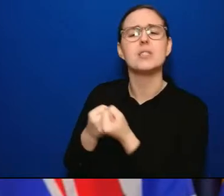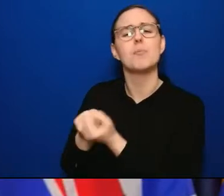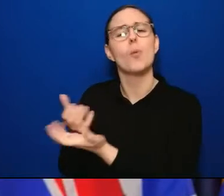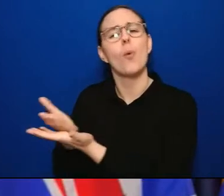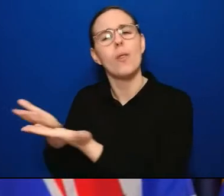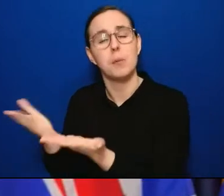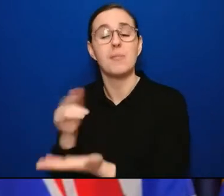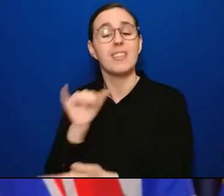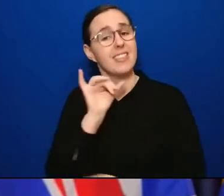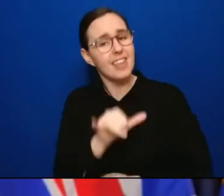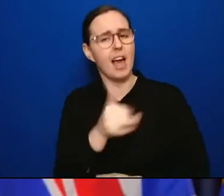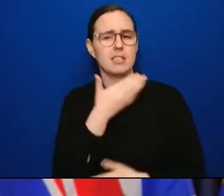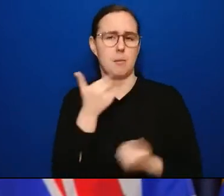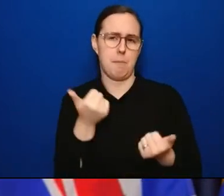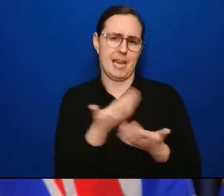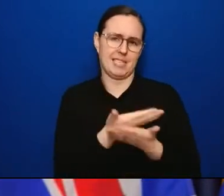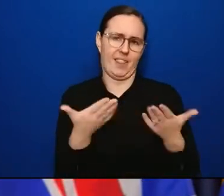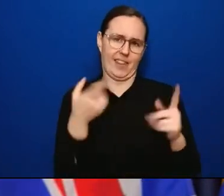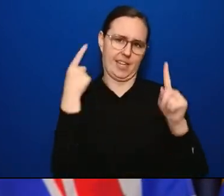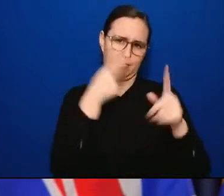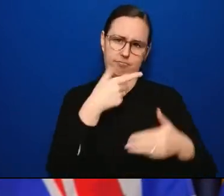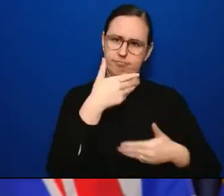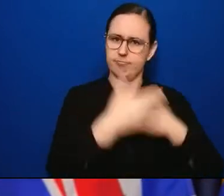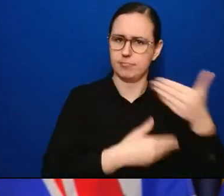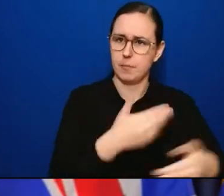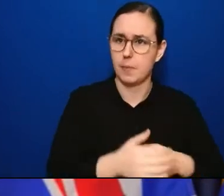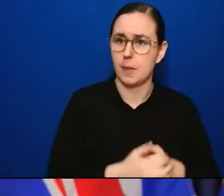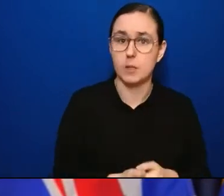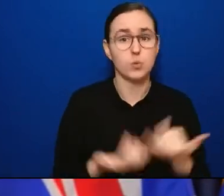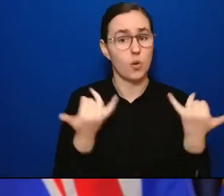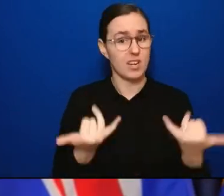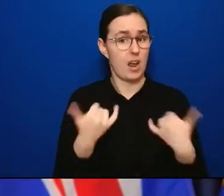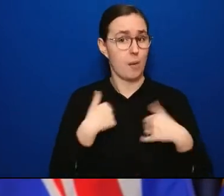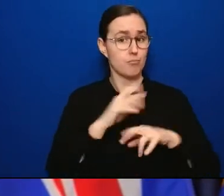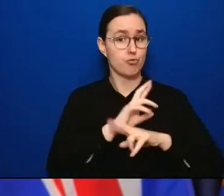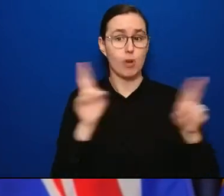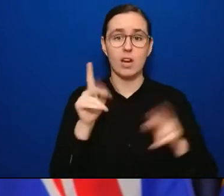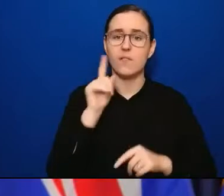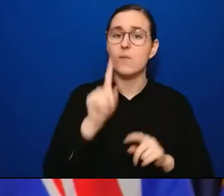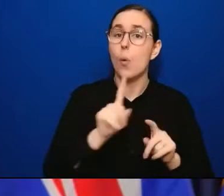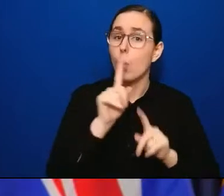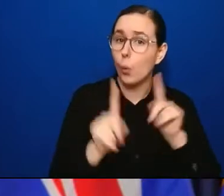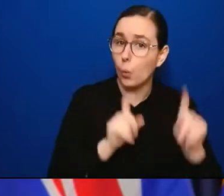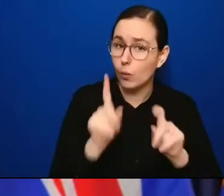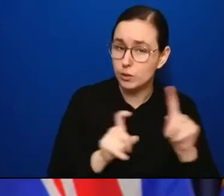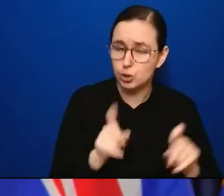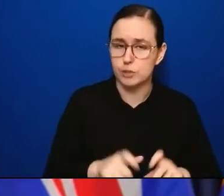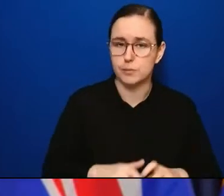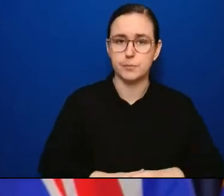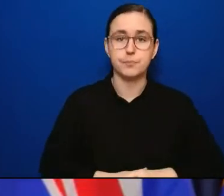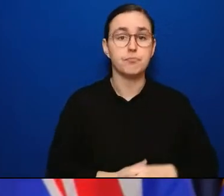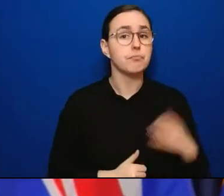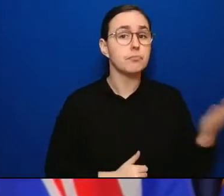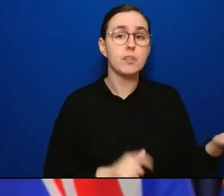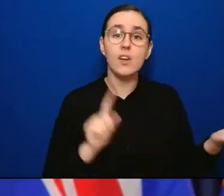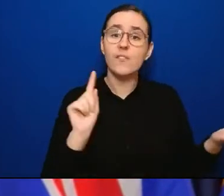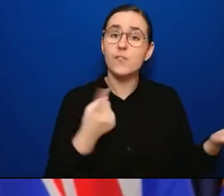questions. Reminder to reporters on the line, please. Press star one to enter the queue you we